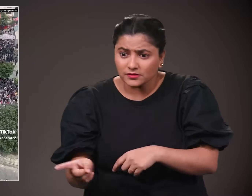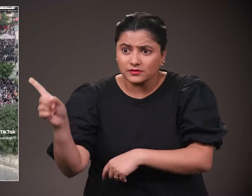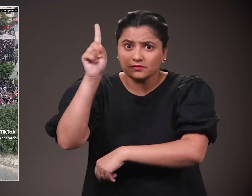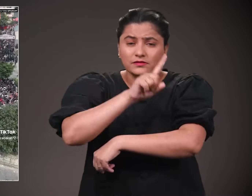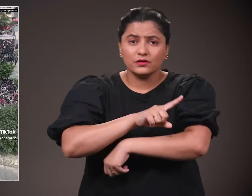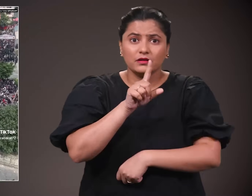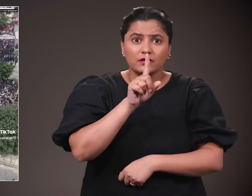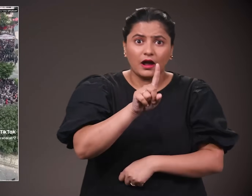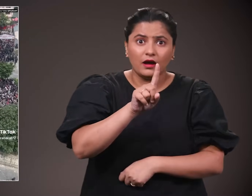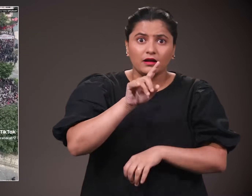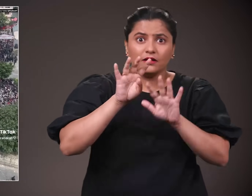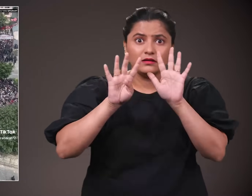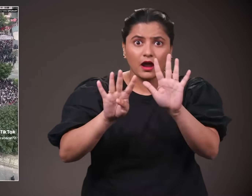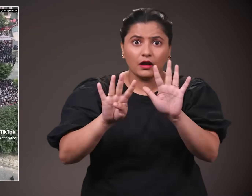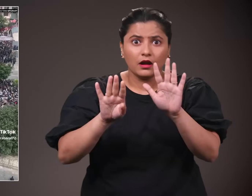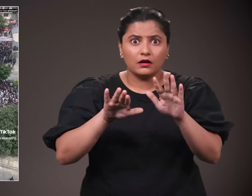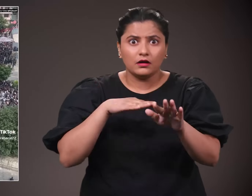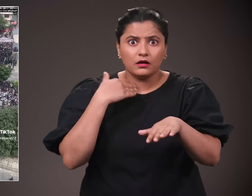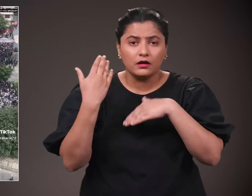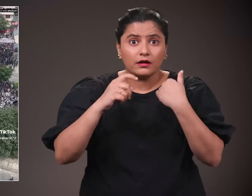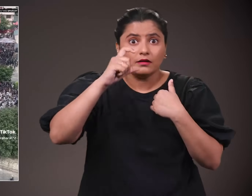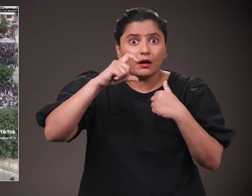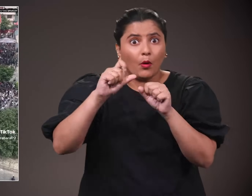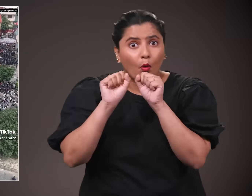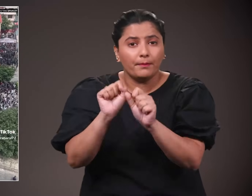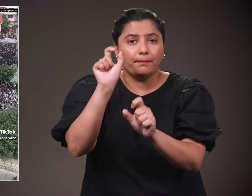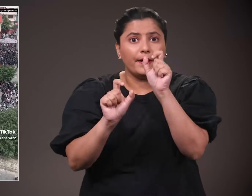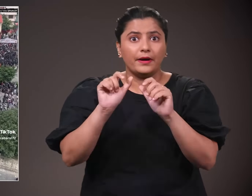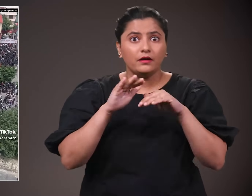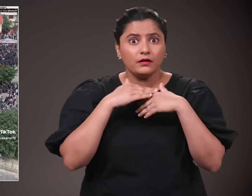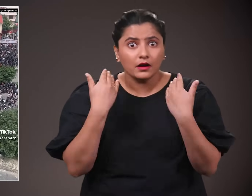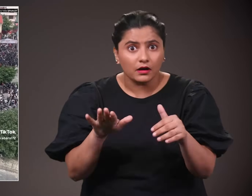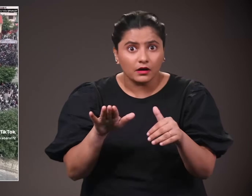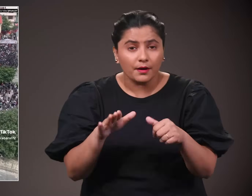On that day, 19 Nepalis died.